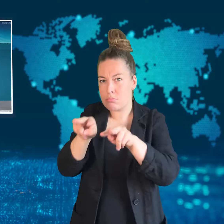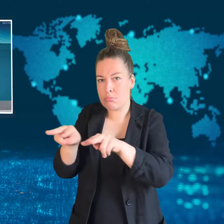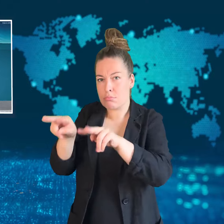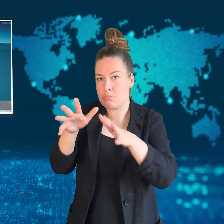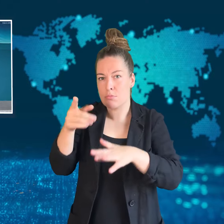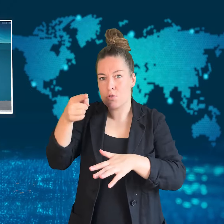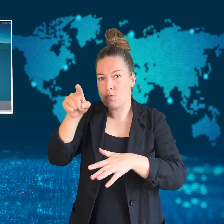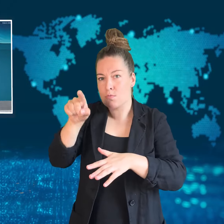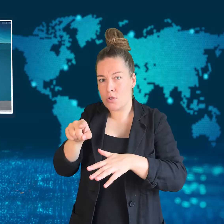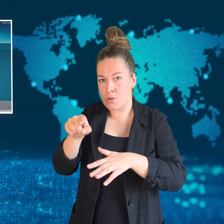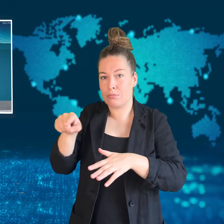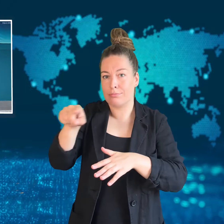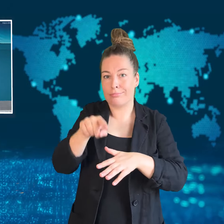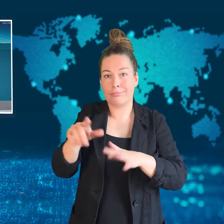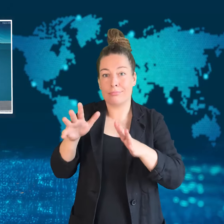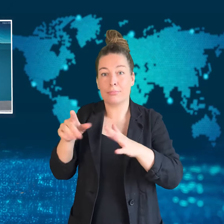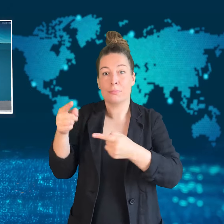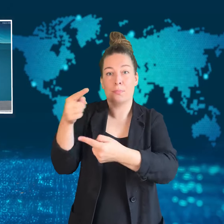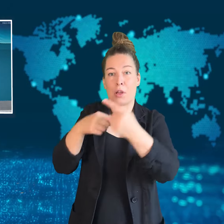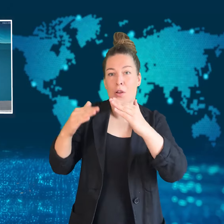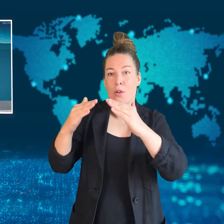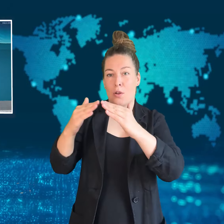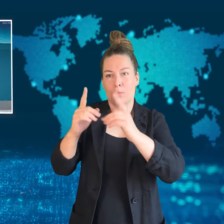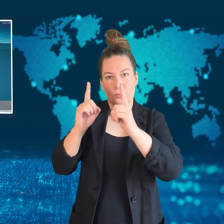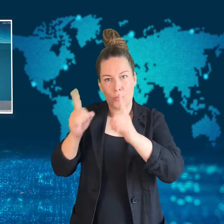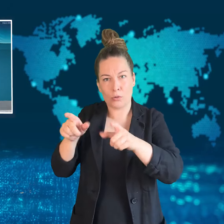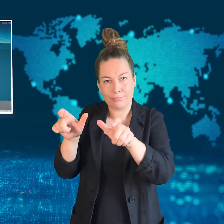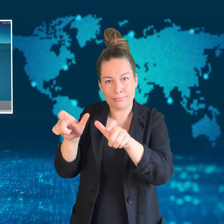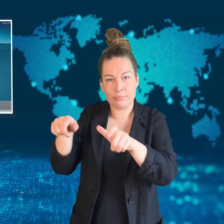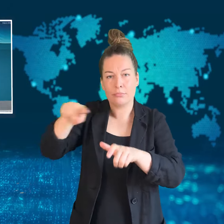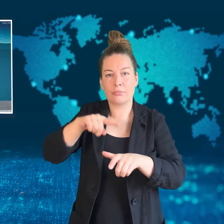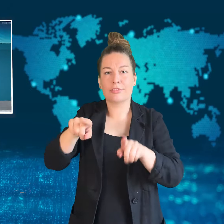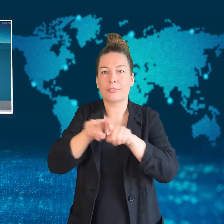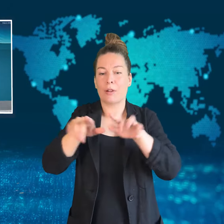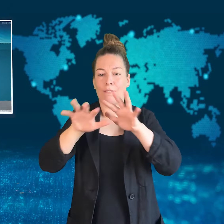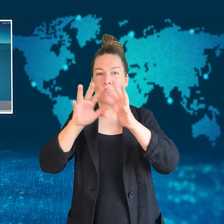Additionally, all members of the North Korean Olympic Committee have